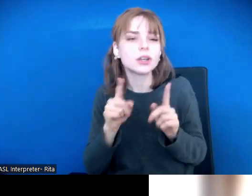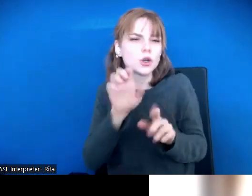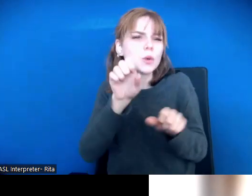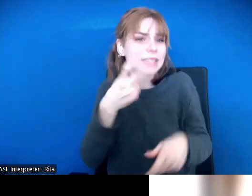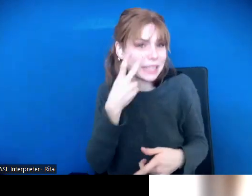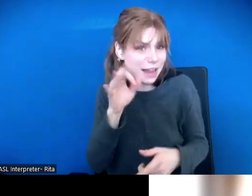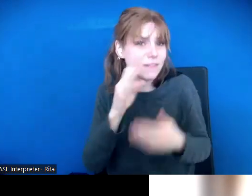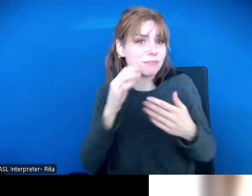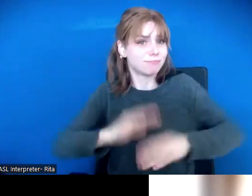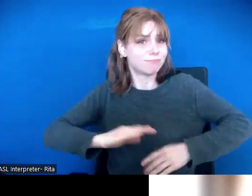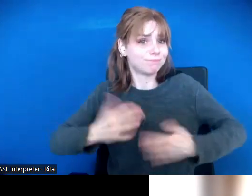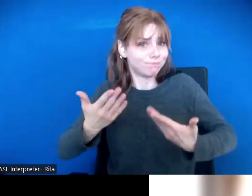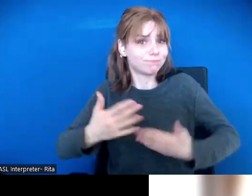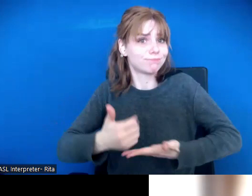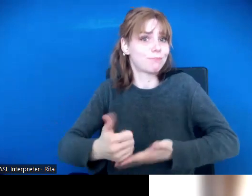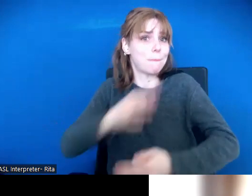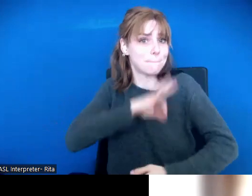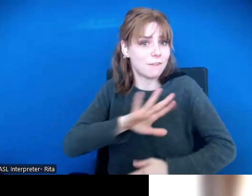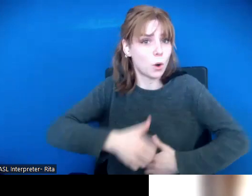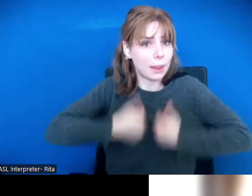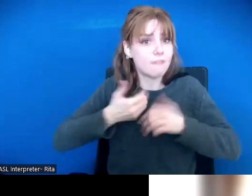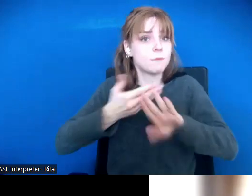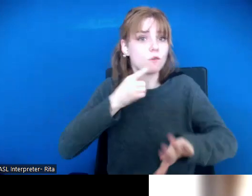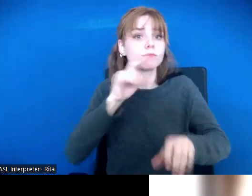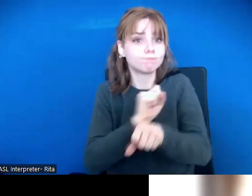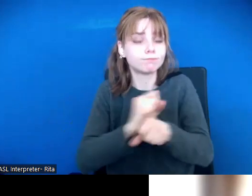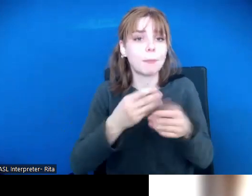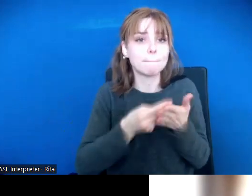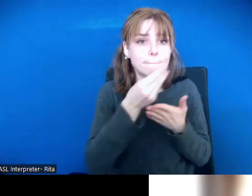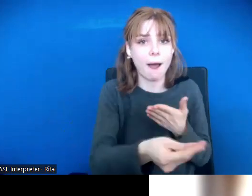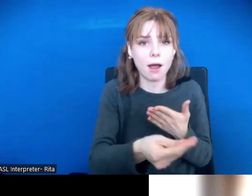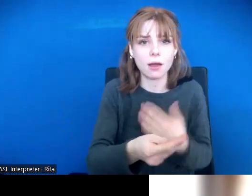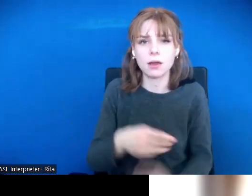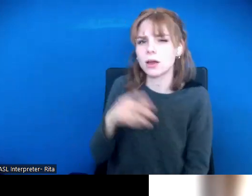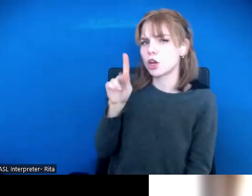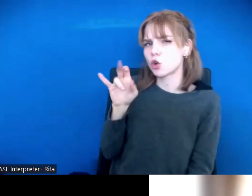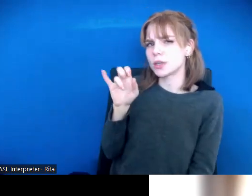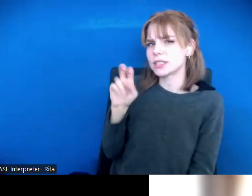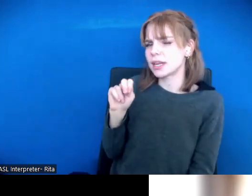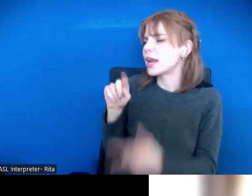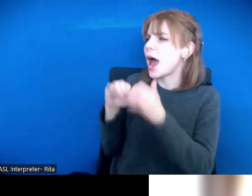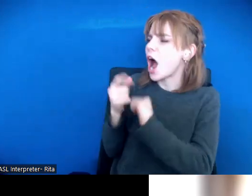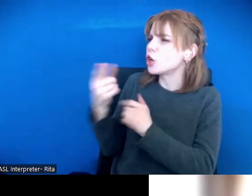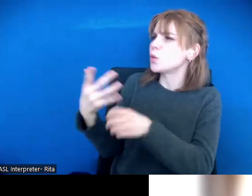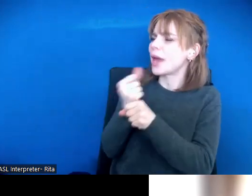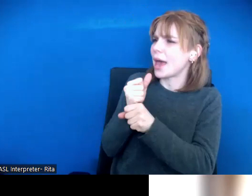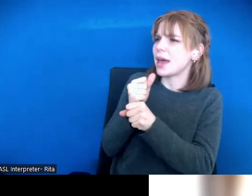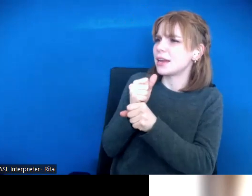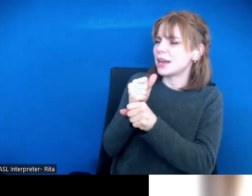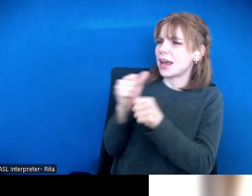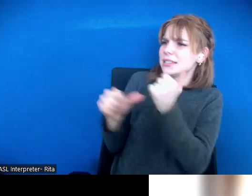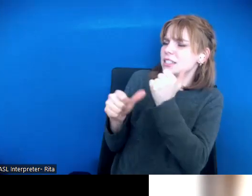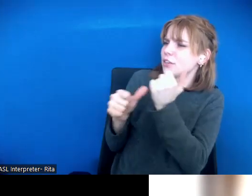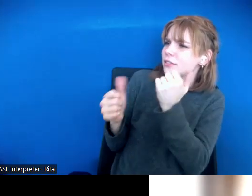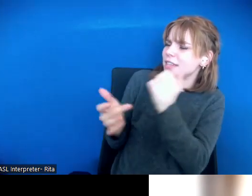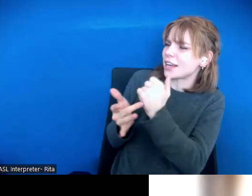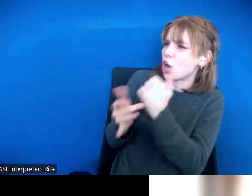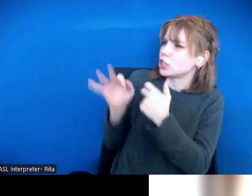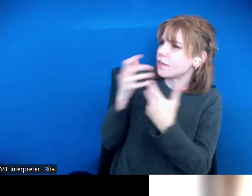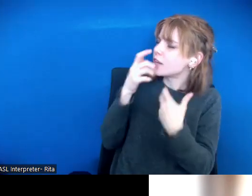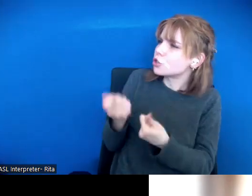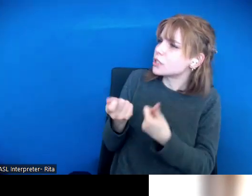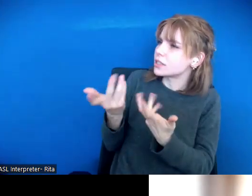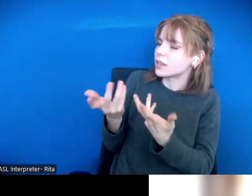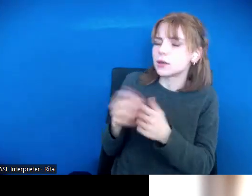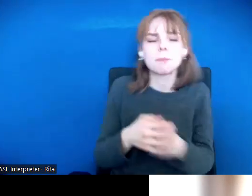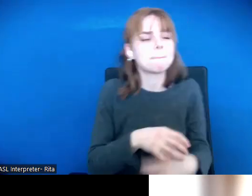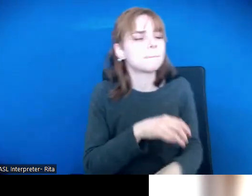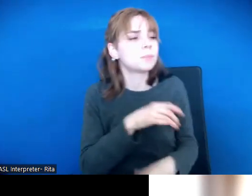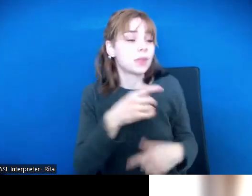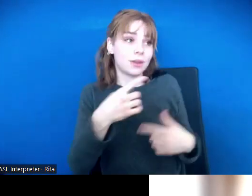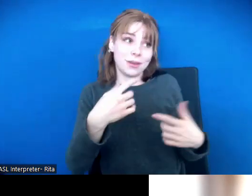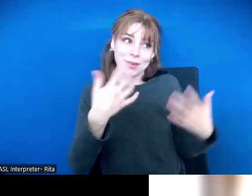minute. Or we have a self-feeding device. During the demo, we will show you different types of equipment. Hopefully at the end you will pick a device that you think could maybe benefit you and check it out from our lending library and borrow it for 45 days. Kind of a try before you buy opportunity.